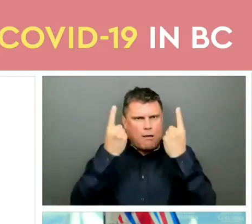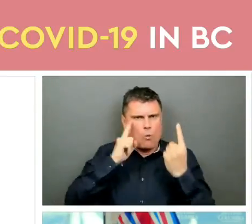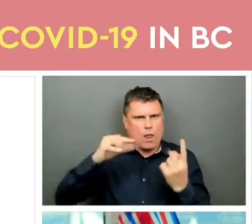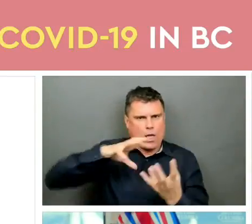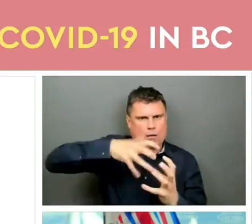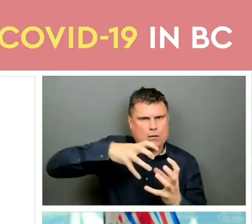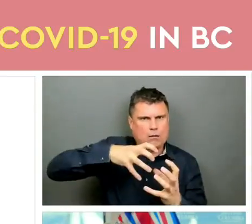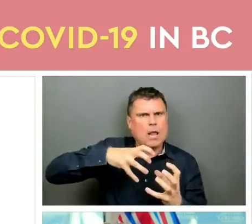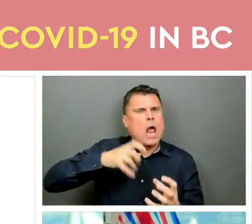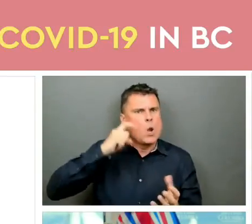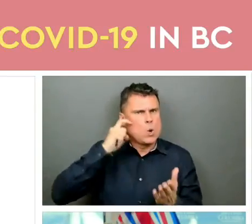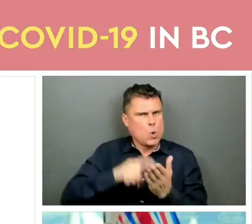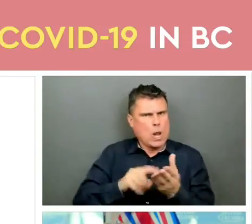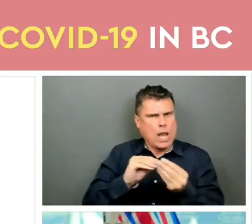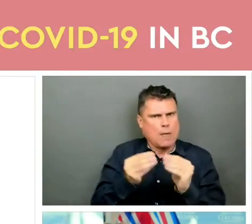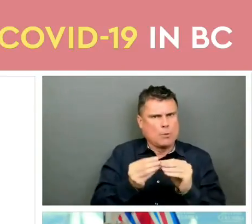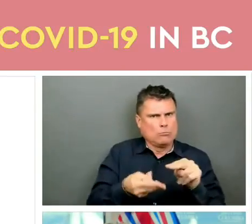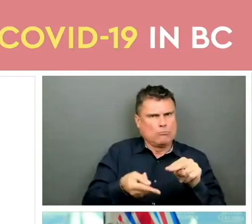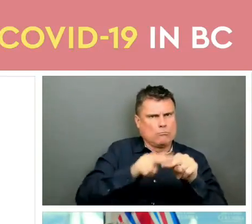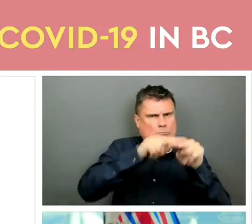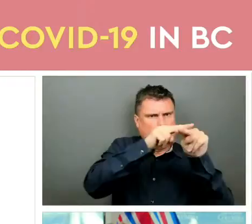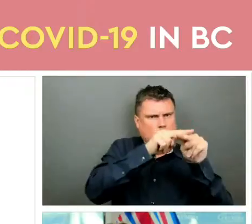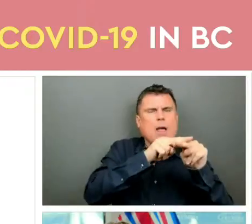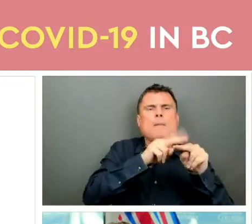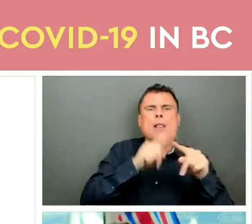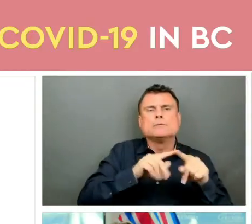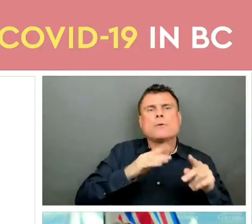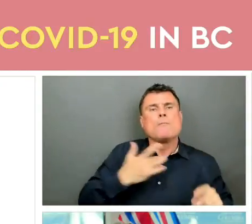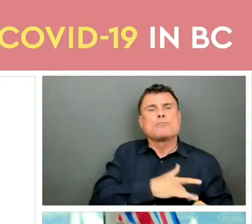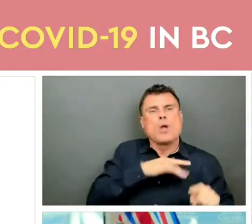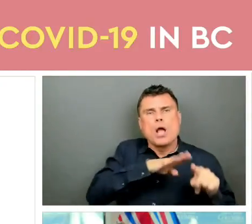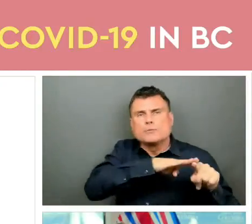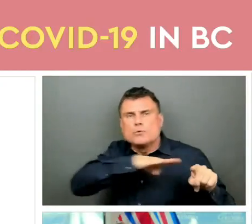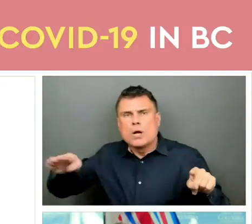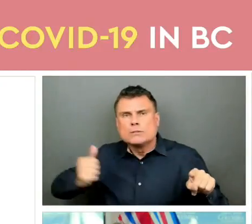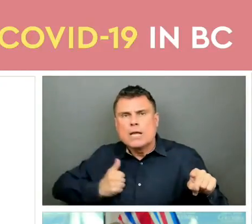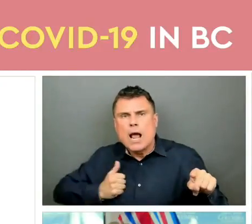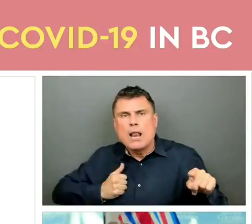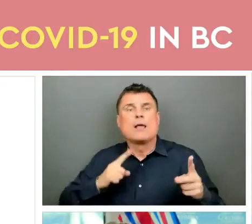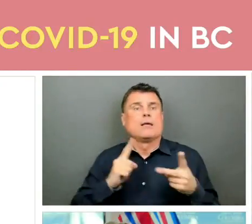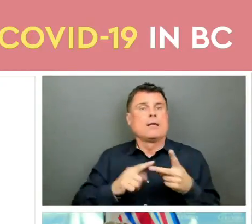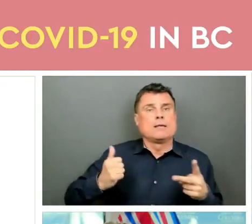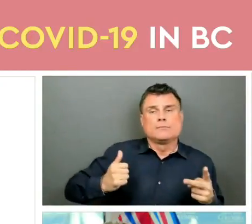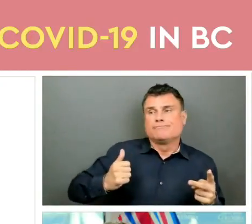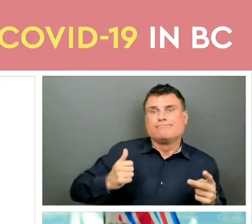provinces. And in Canada, relative to many other countries. We do a lot more proportionally